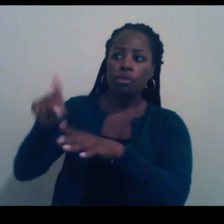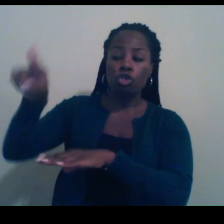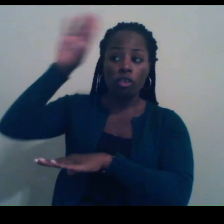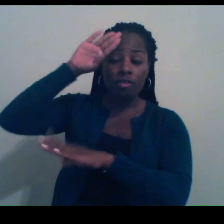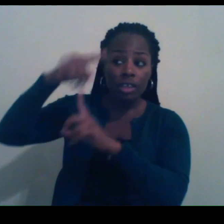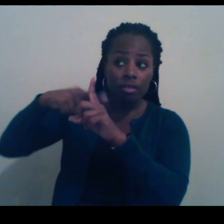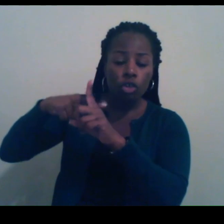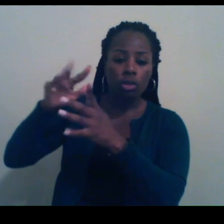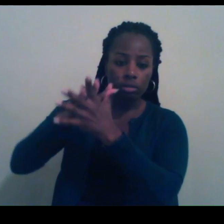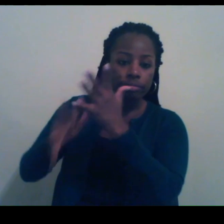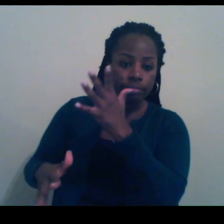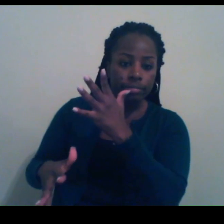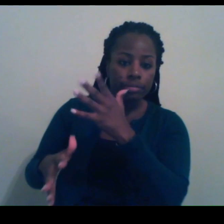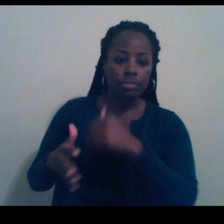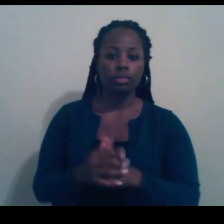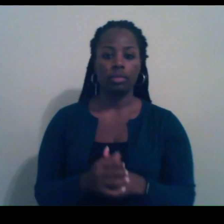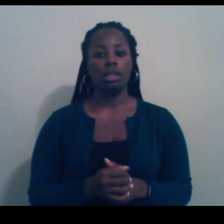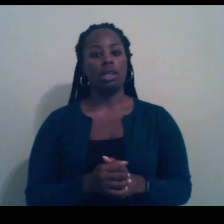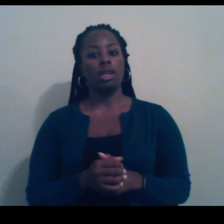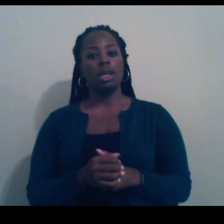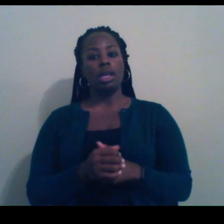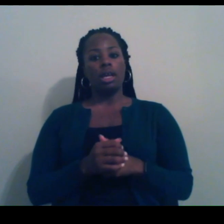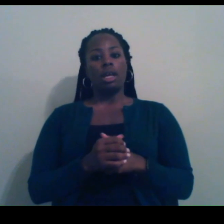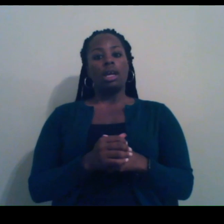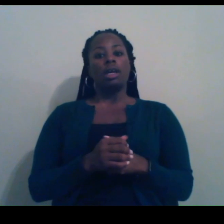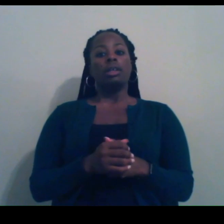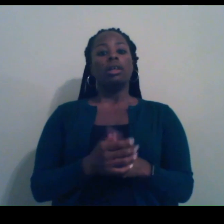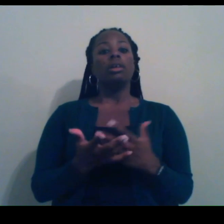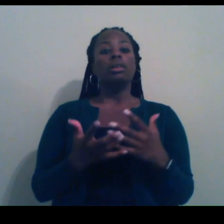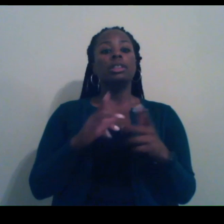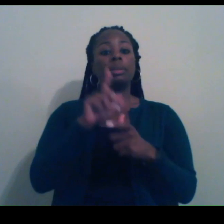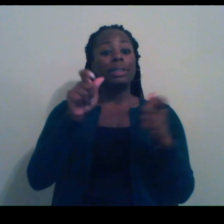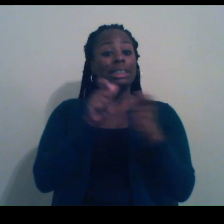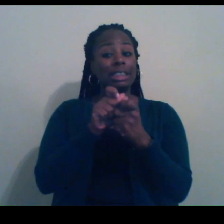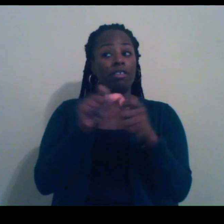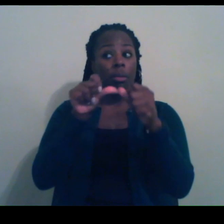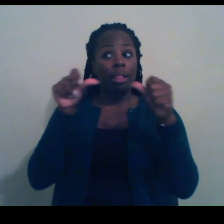doesn't require a passport to move around so our our task force spoke today